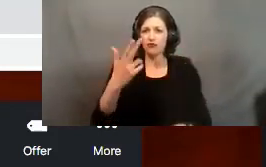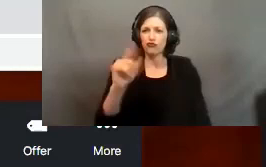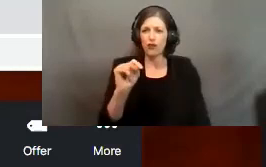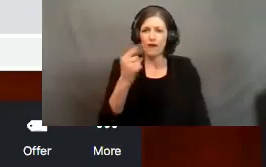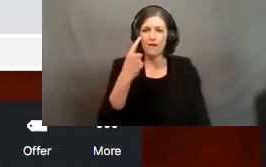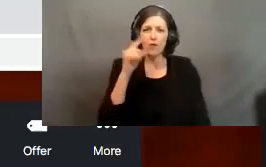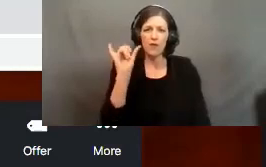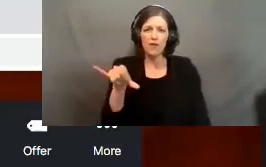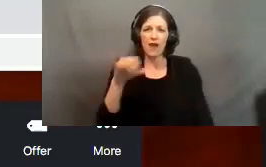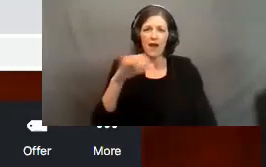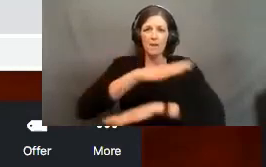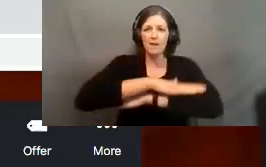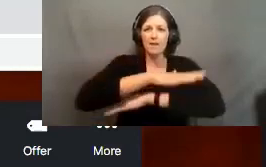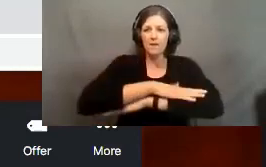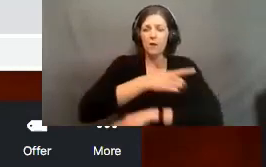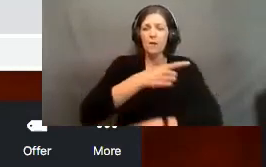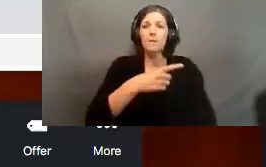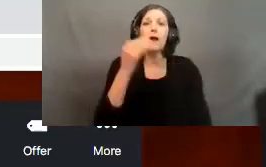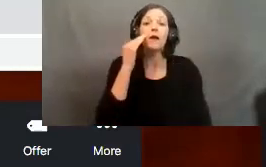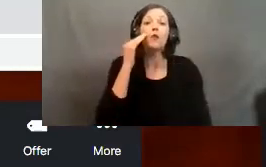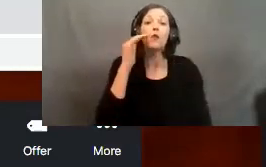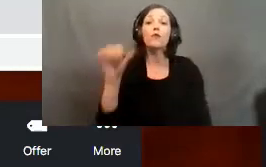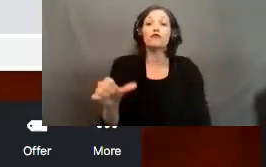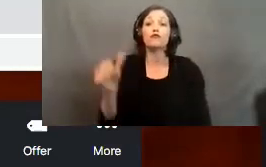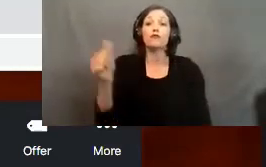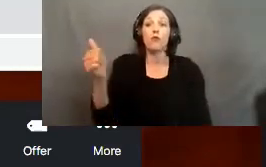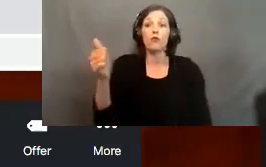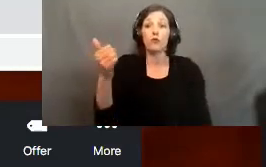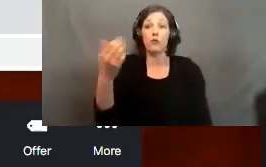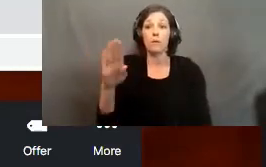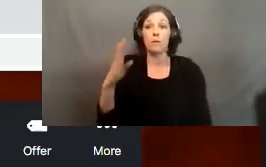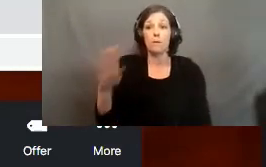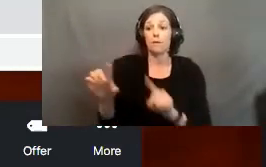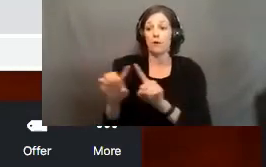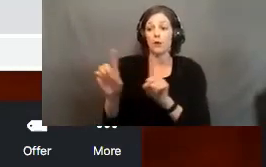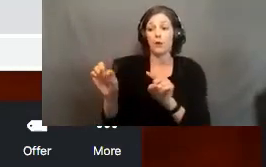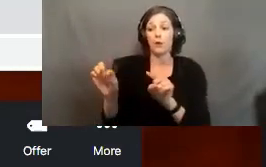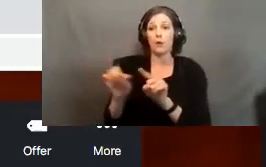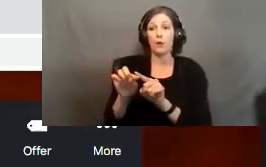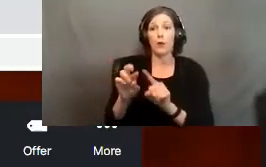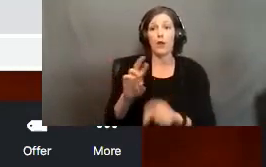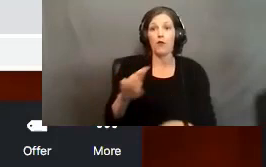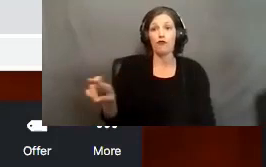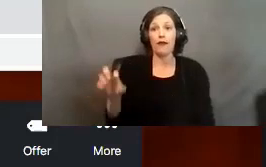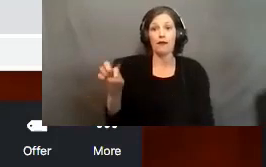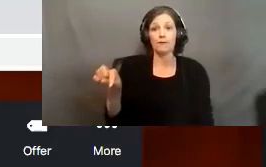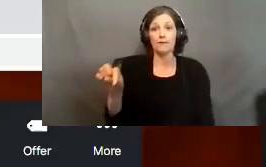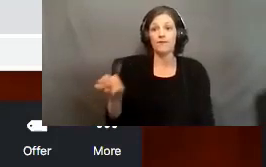there is this other blue rectangle in the bottom right corner that 12:40:11 says chats 12:40:15 , that may be